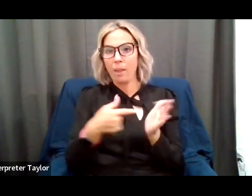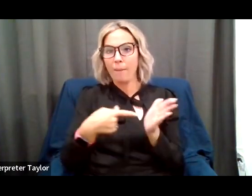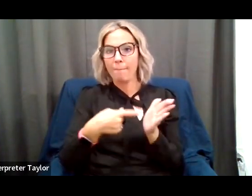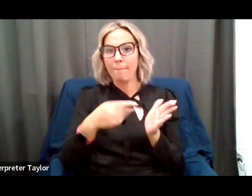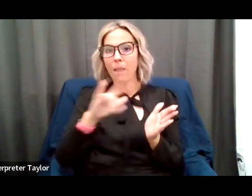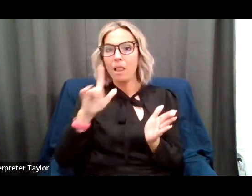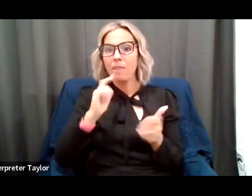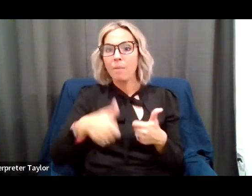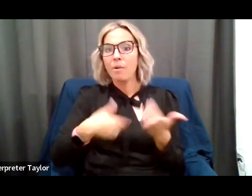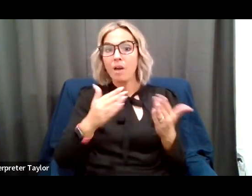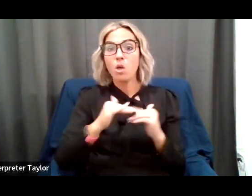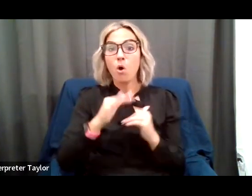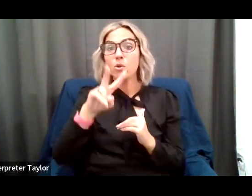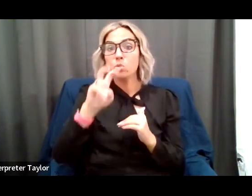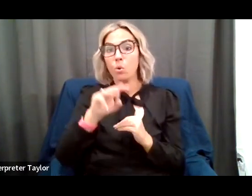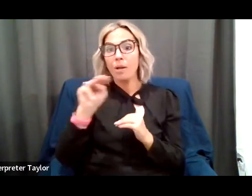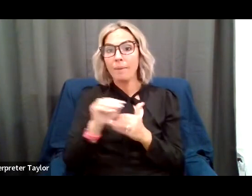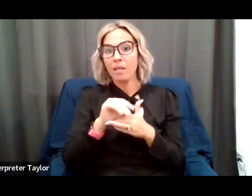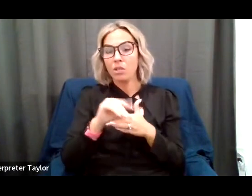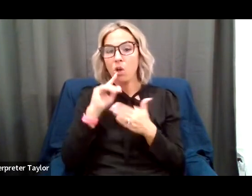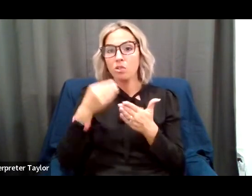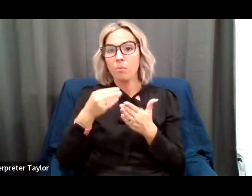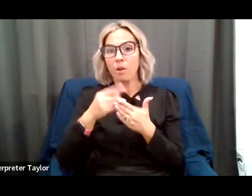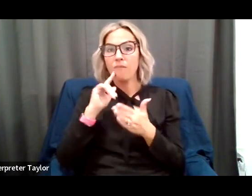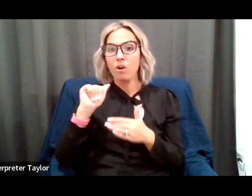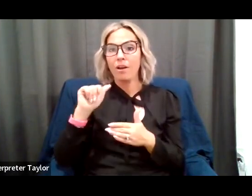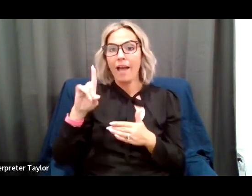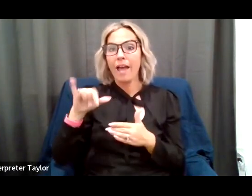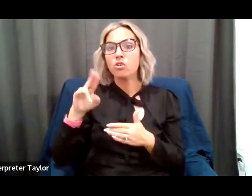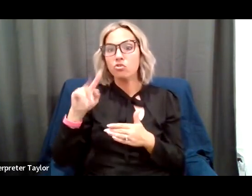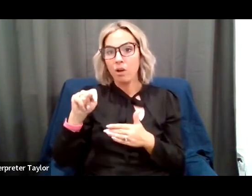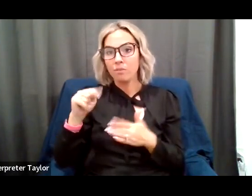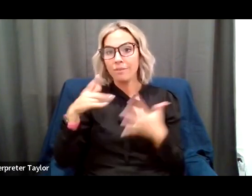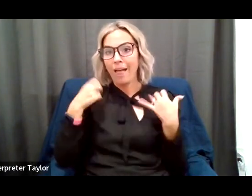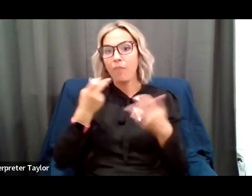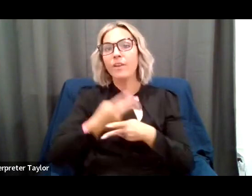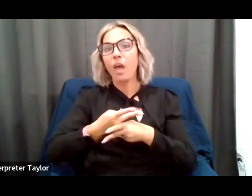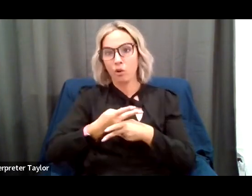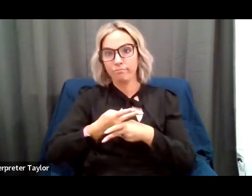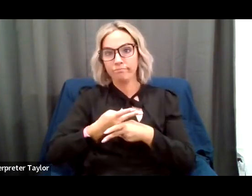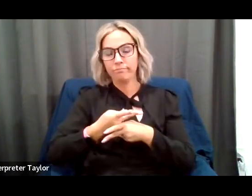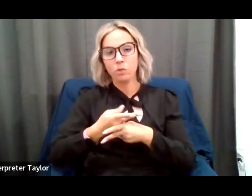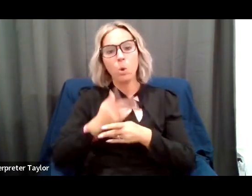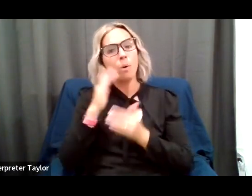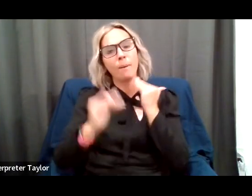$200 million in funding for adjunct health care, um, which will be more than enough for Districts